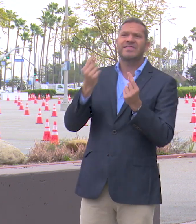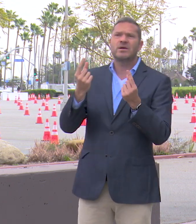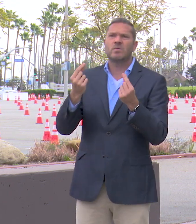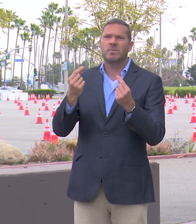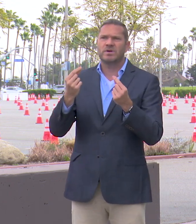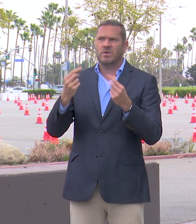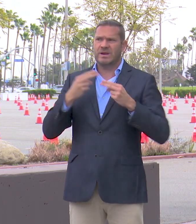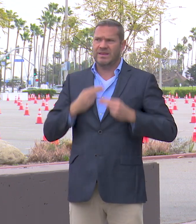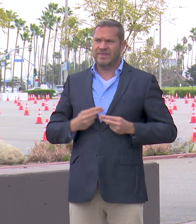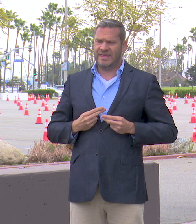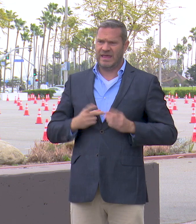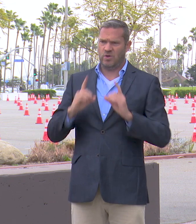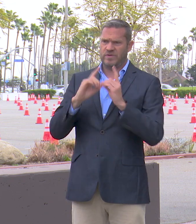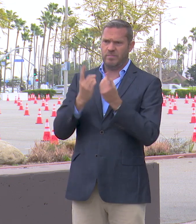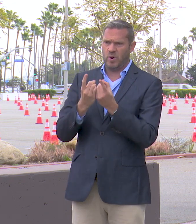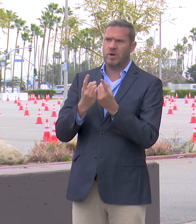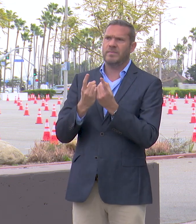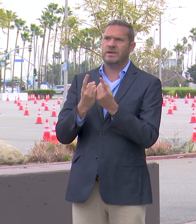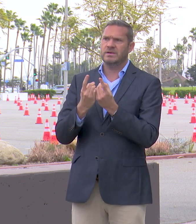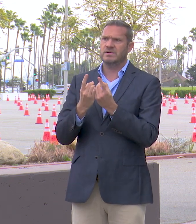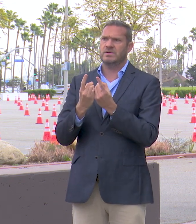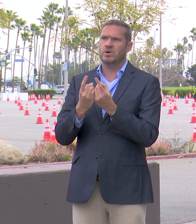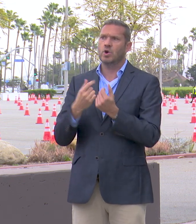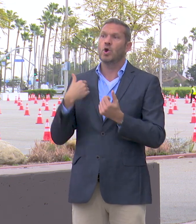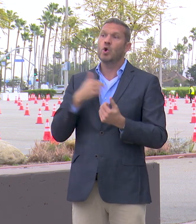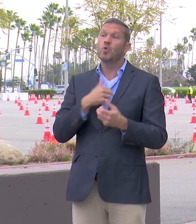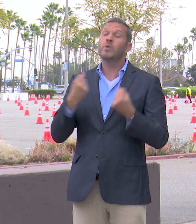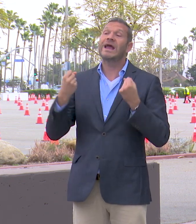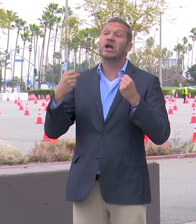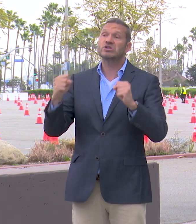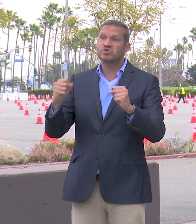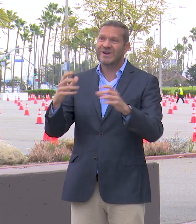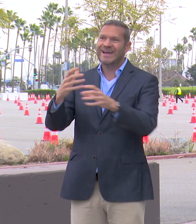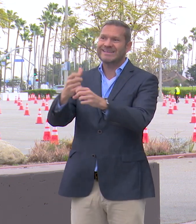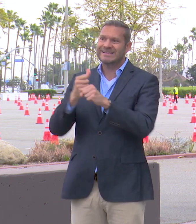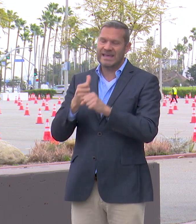director about this last night, I think what we are trying to do is get vaccines out as